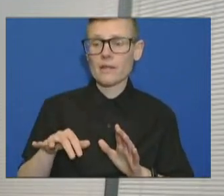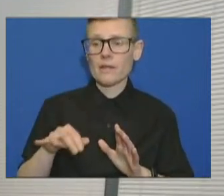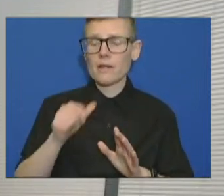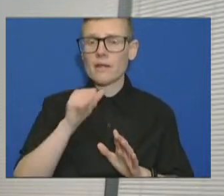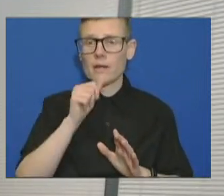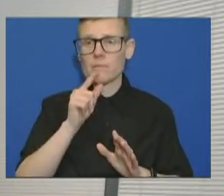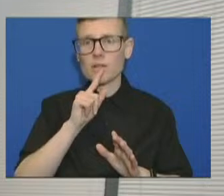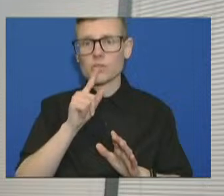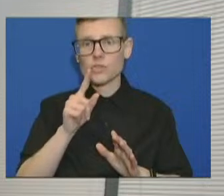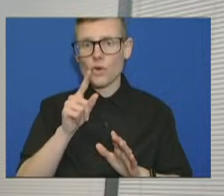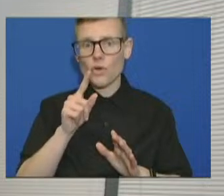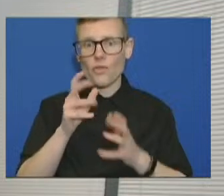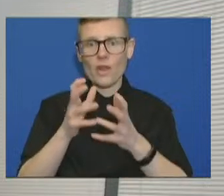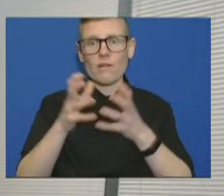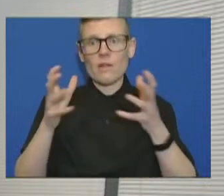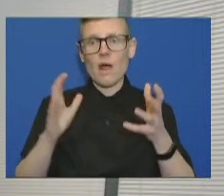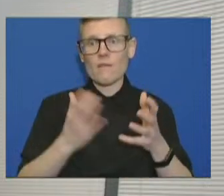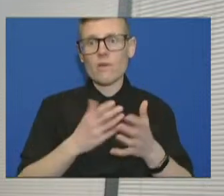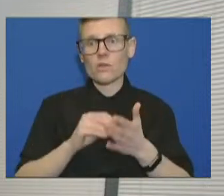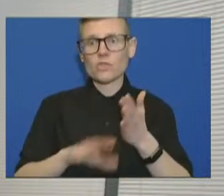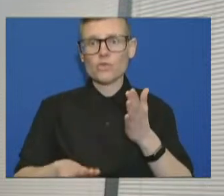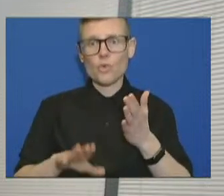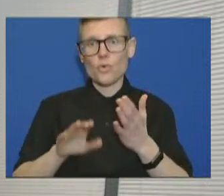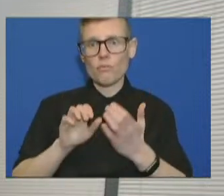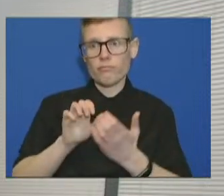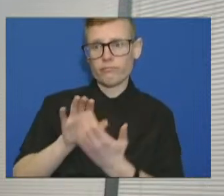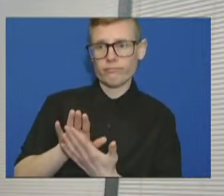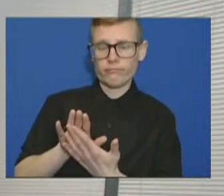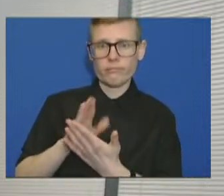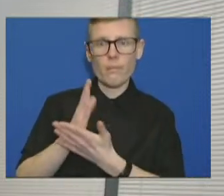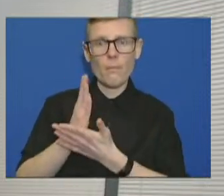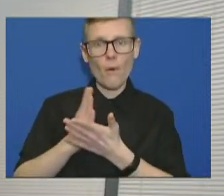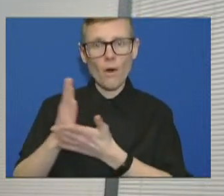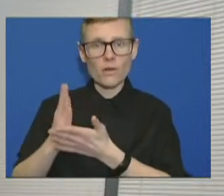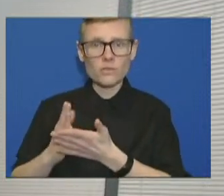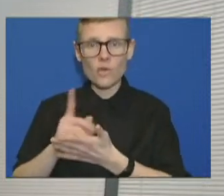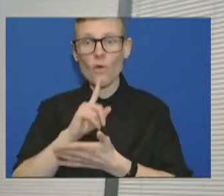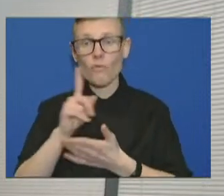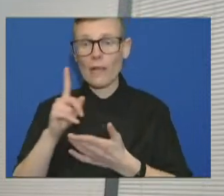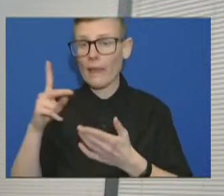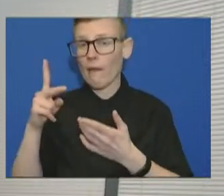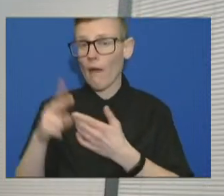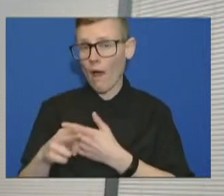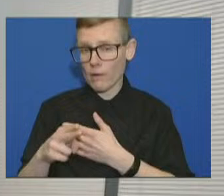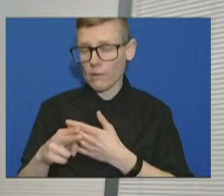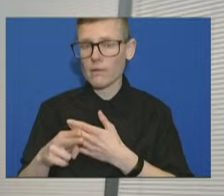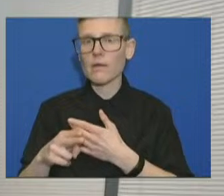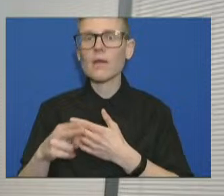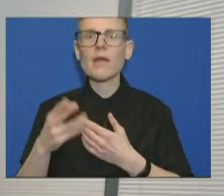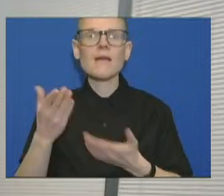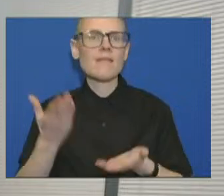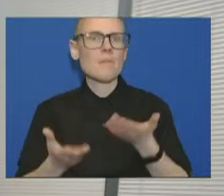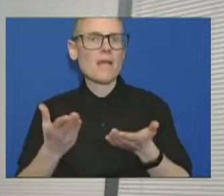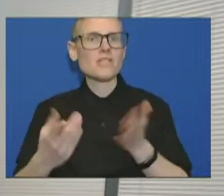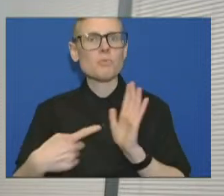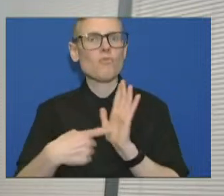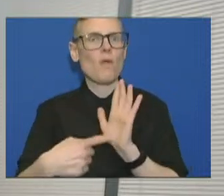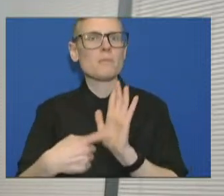The only push that I've got with that is I'm not sure that a lot